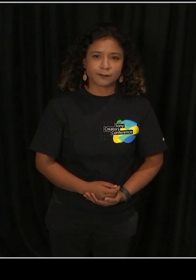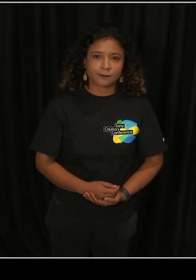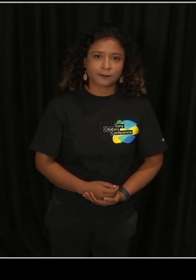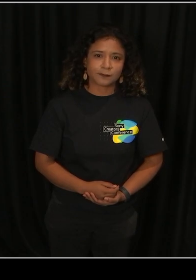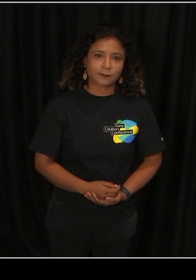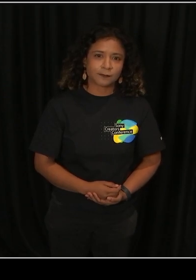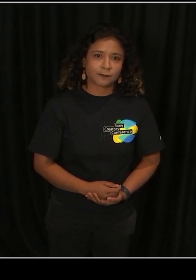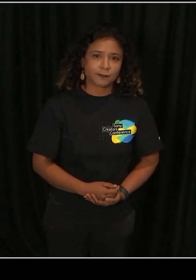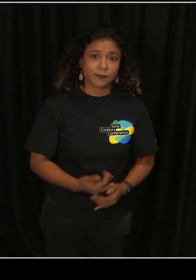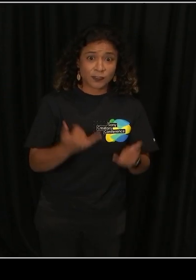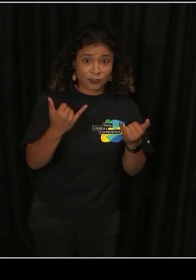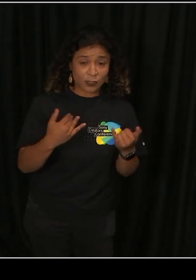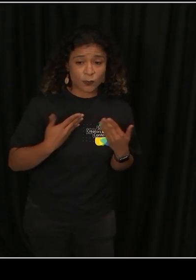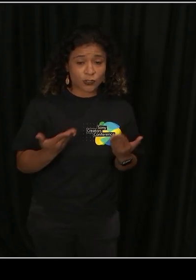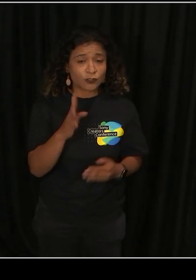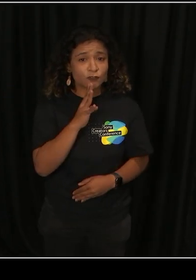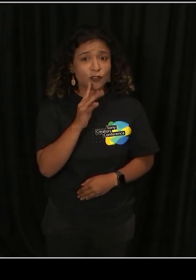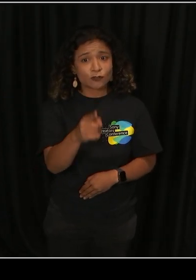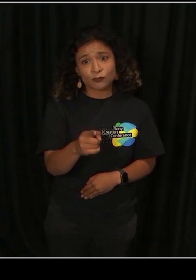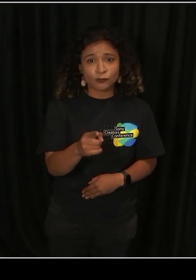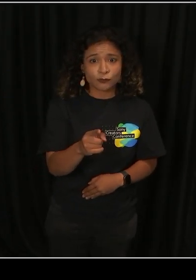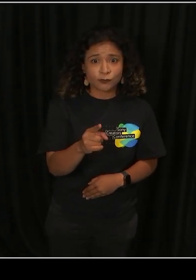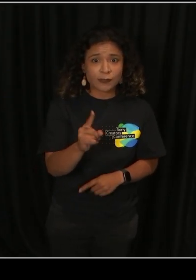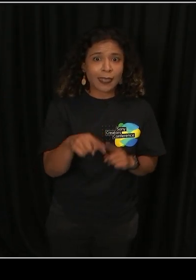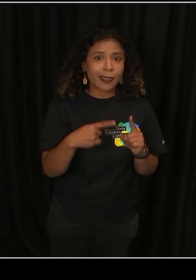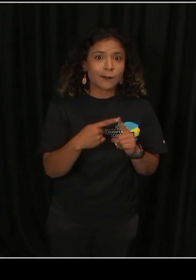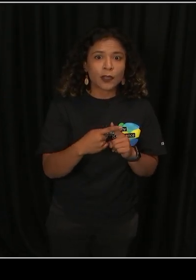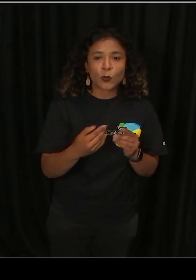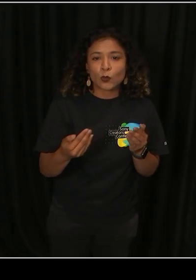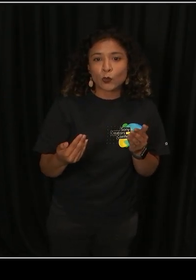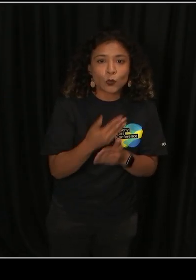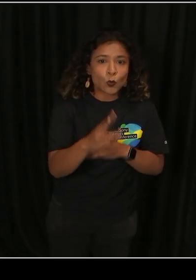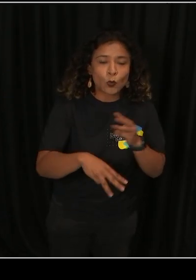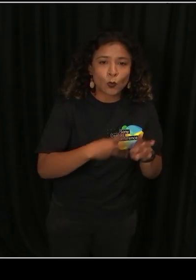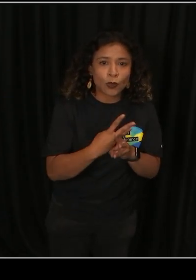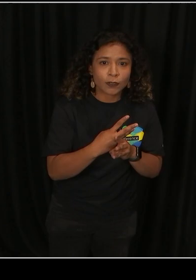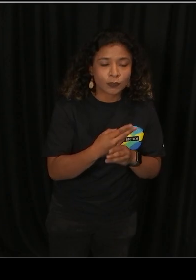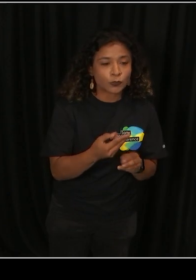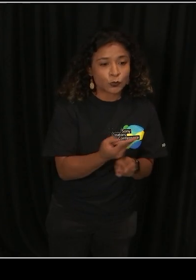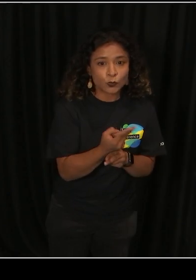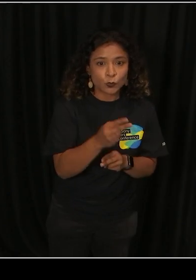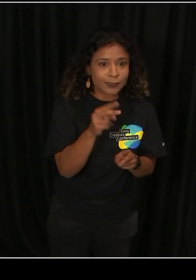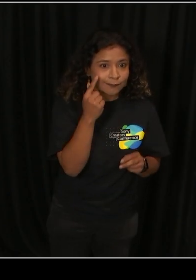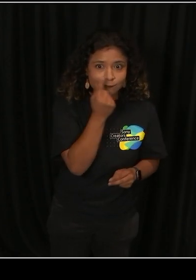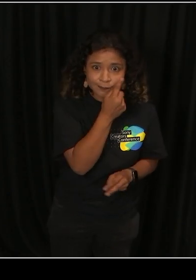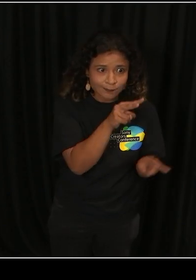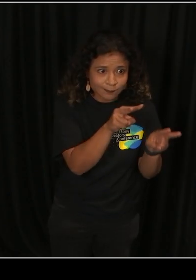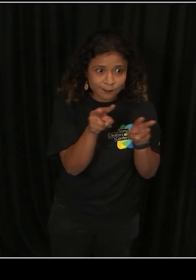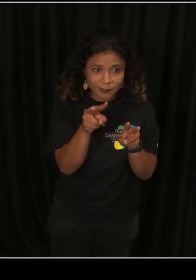So today we're here to talk to you about how Sony is approaching a new frontier, taking optical tracking to the virtual world of sports.